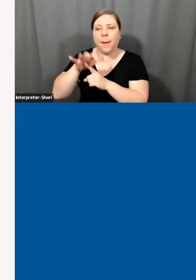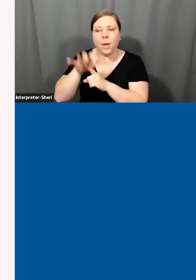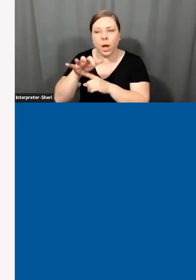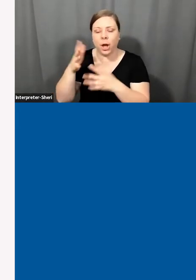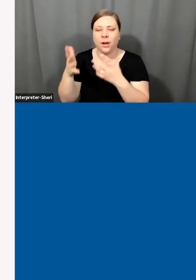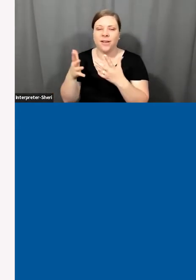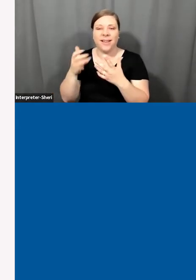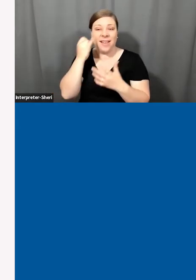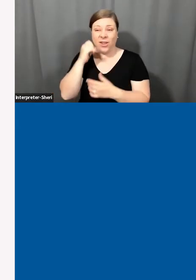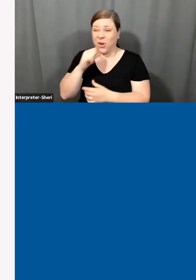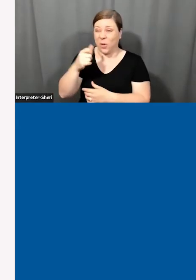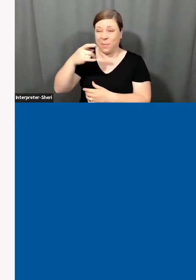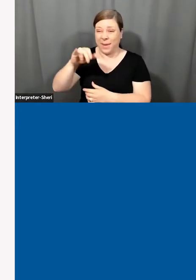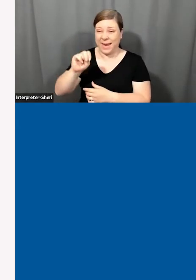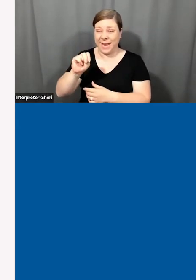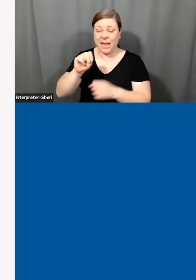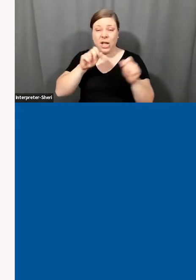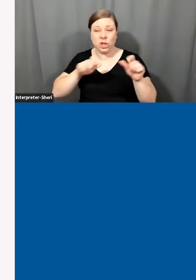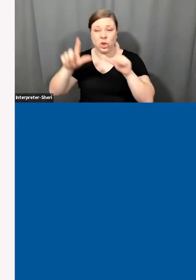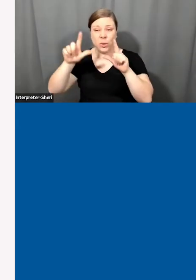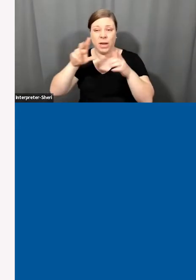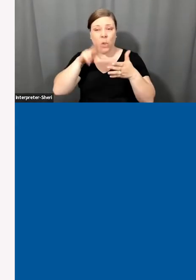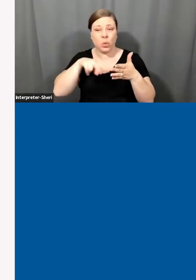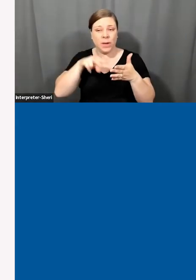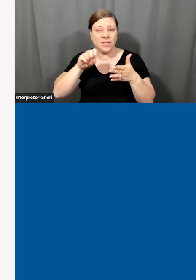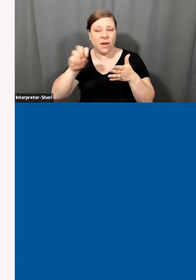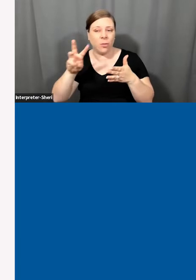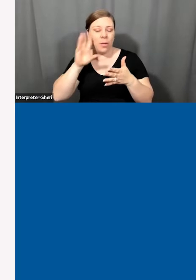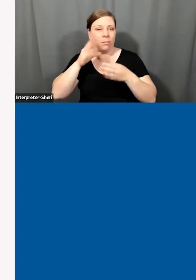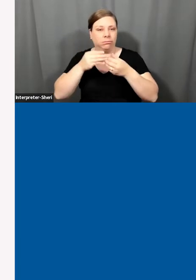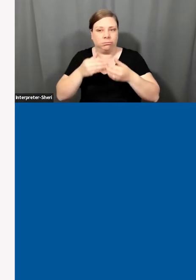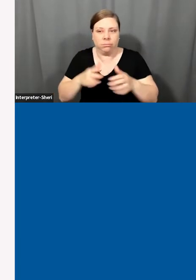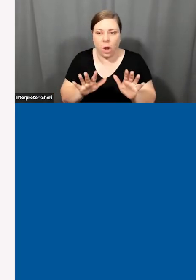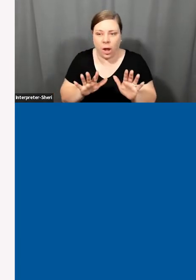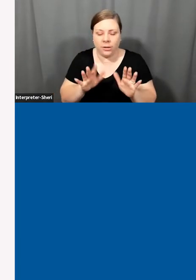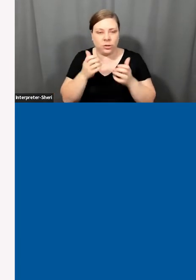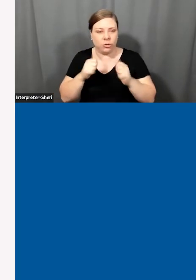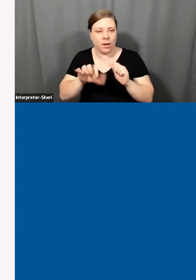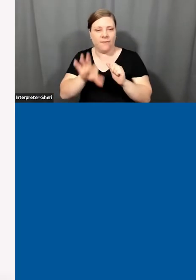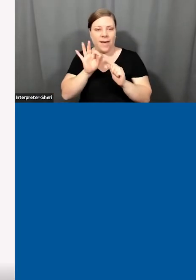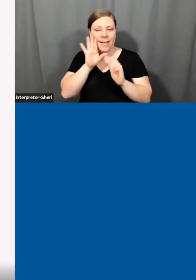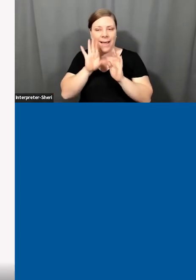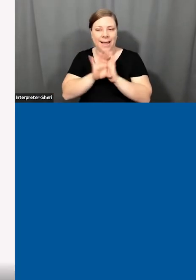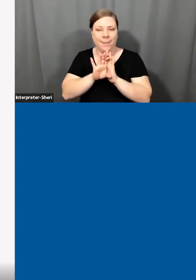a screen reader could get lost through hundreds of comments just to try to get to the image description. Never assume race or gender,